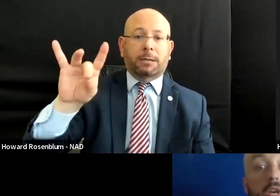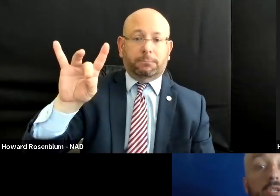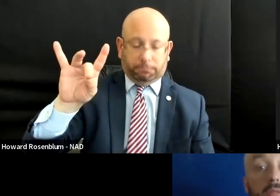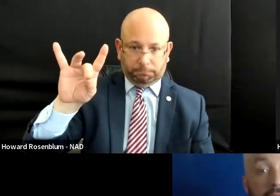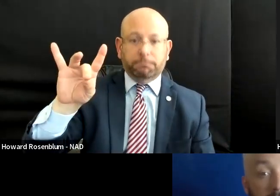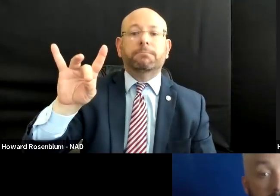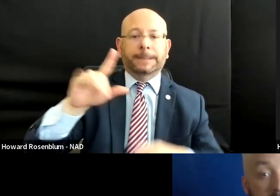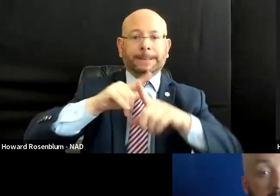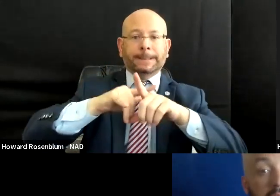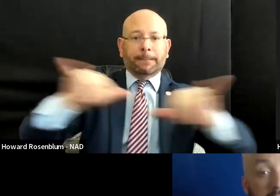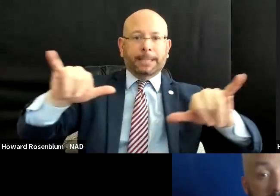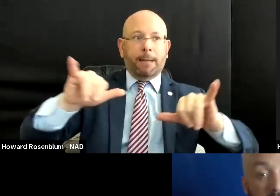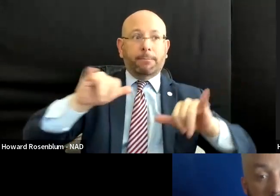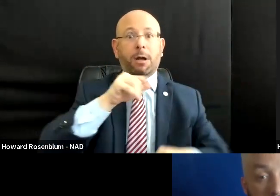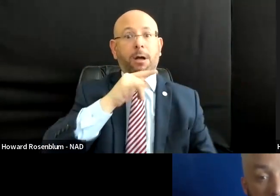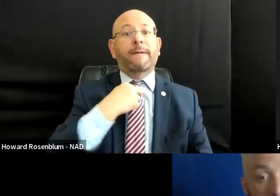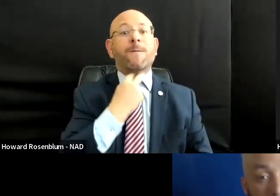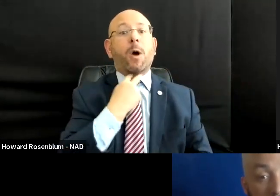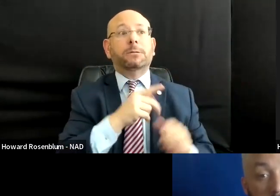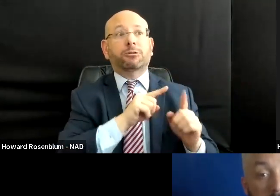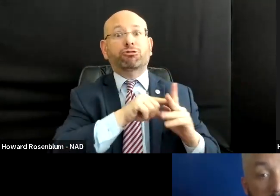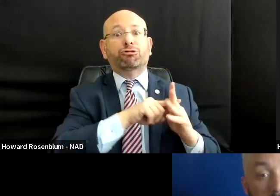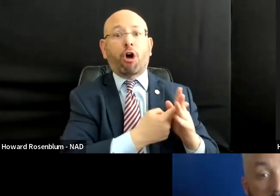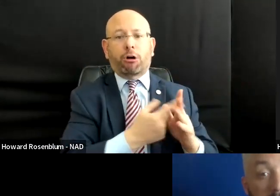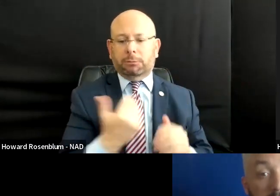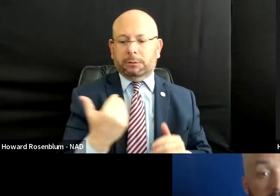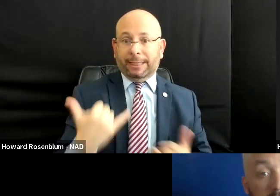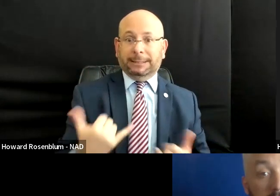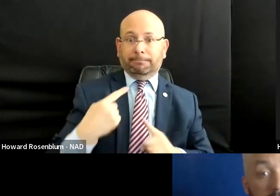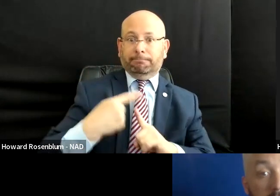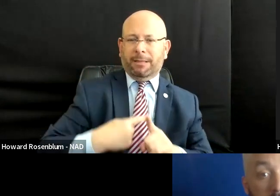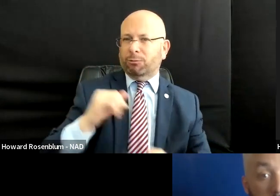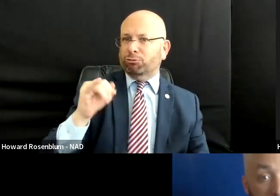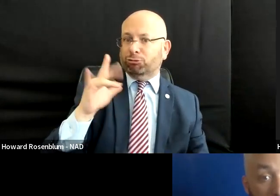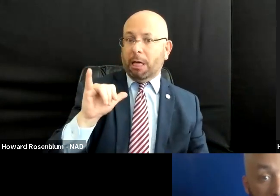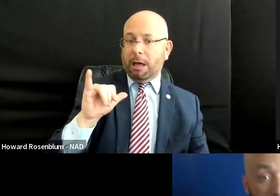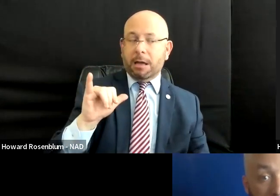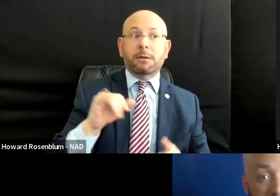those two issues at a later data. Regardless of all the petitions raised to them by different disability groups so